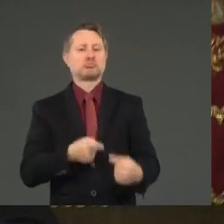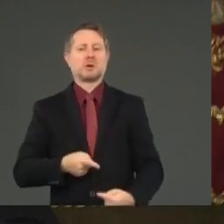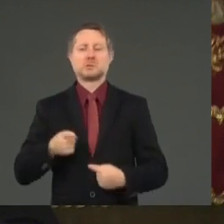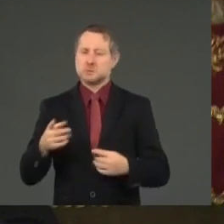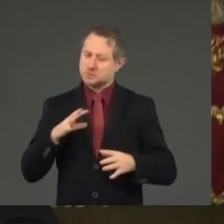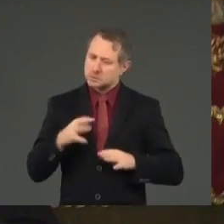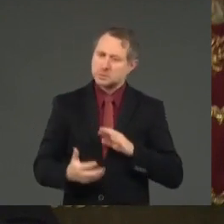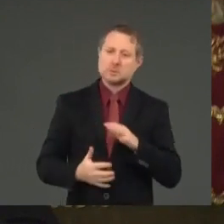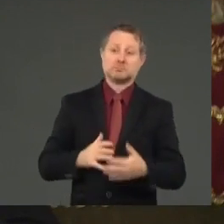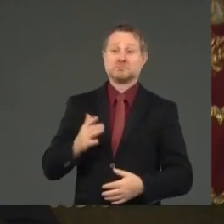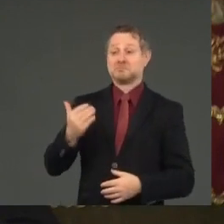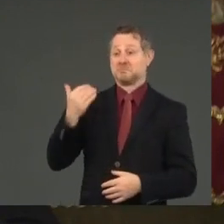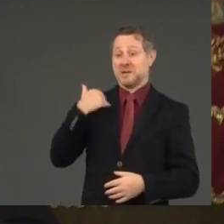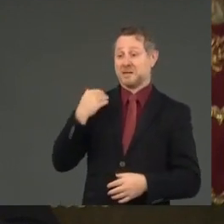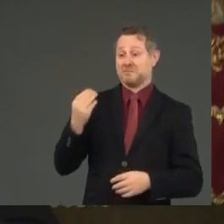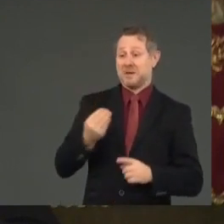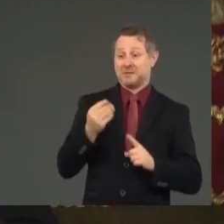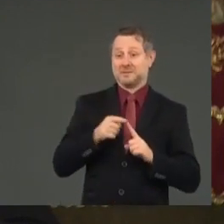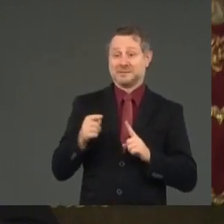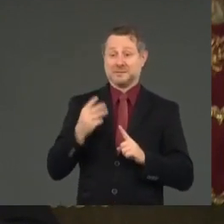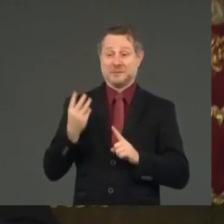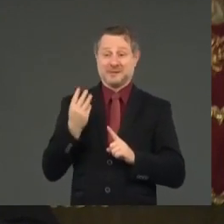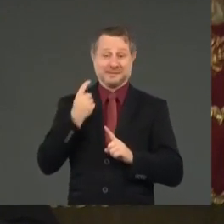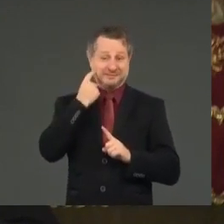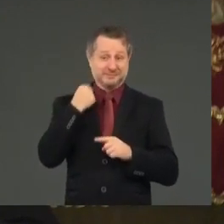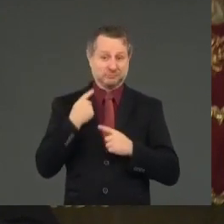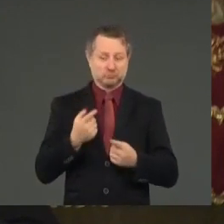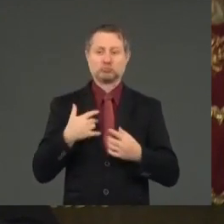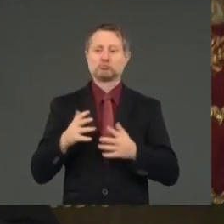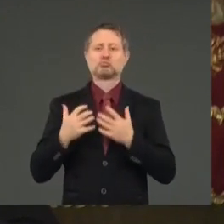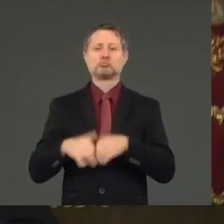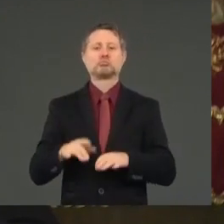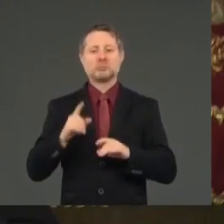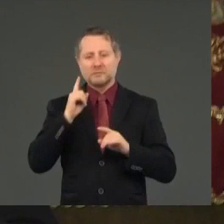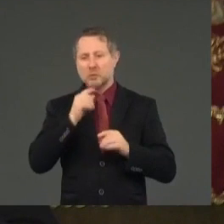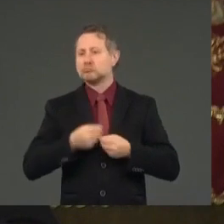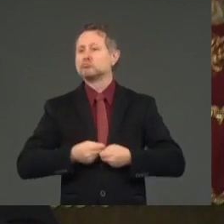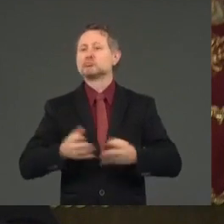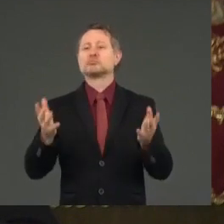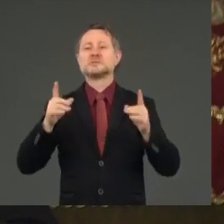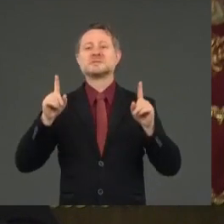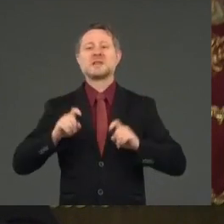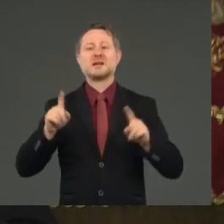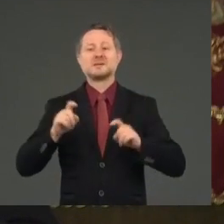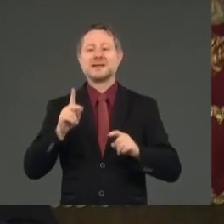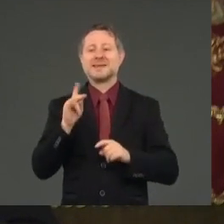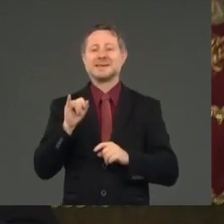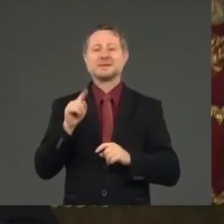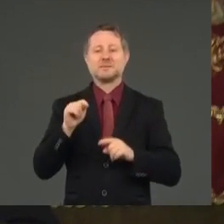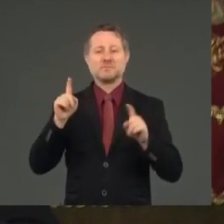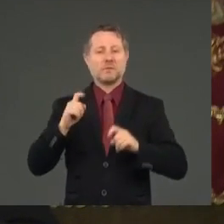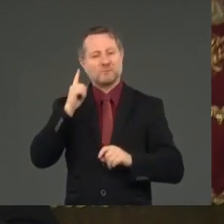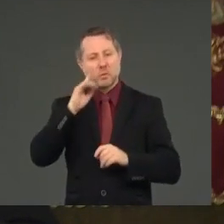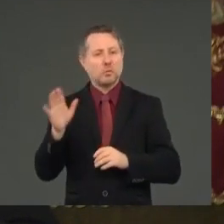THE FEEDBACK WE GOT BACK FROM MANY OF THEM WERE THAT THEY WERE STRUGGLING. AND SO WE ARRANGED TO, ON MONDAY